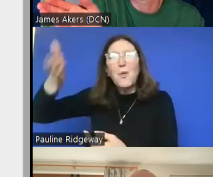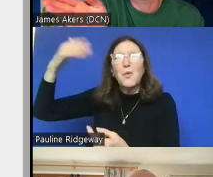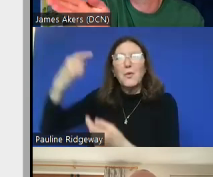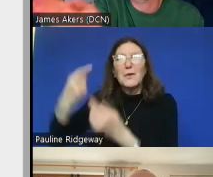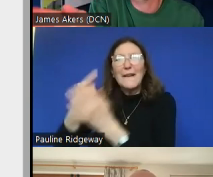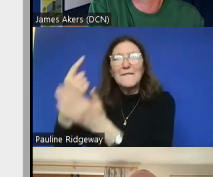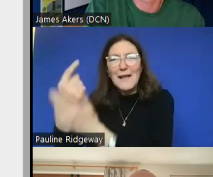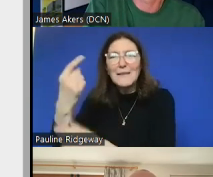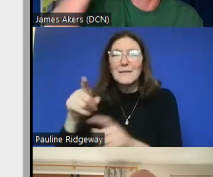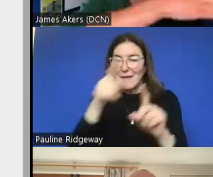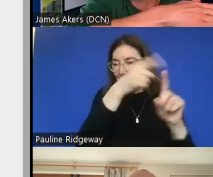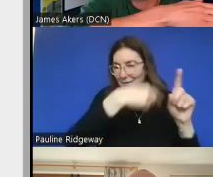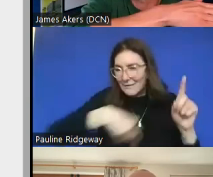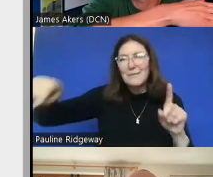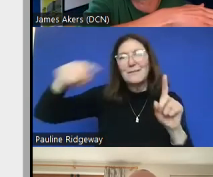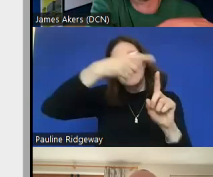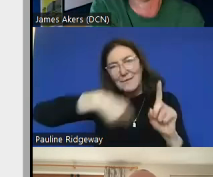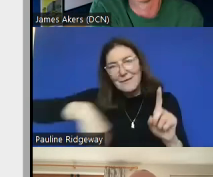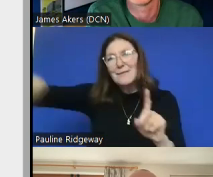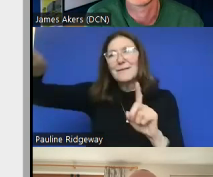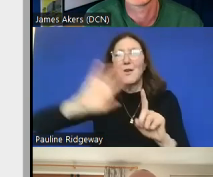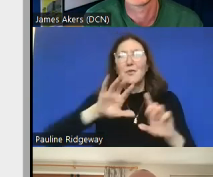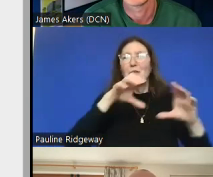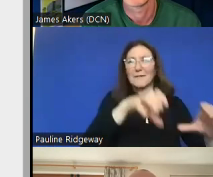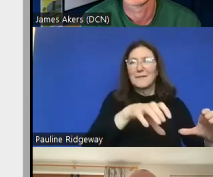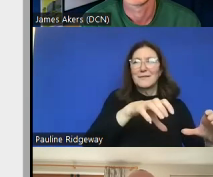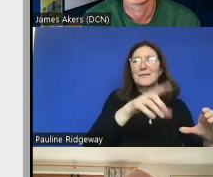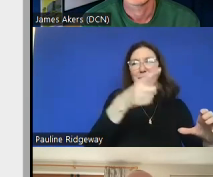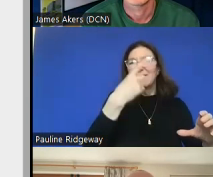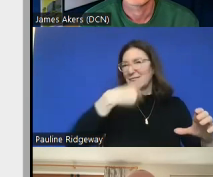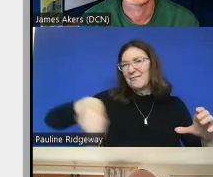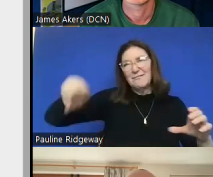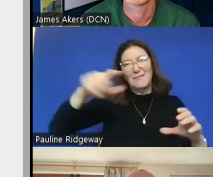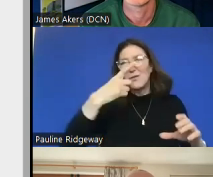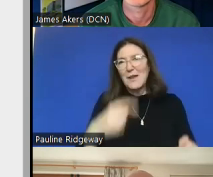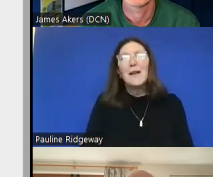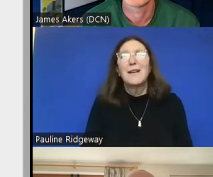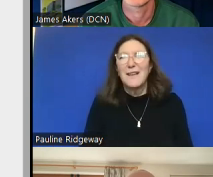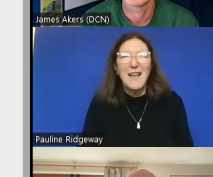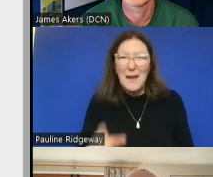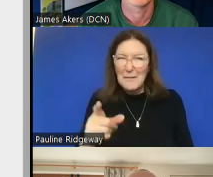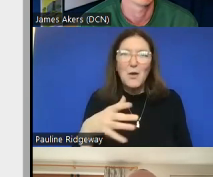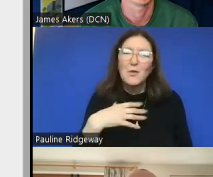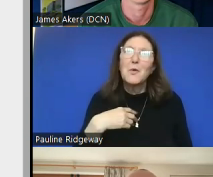then send them somewhere else instead. Because you don't want to be deleting old social media posts,